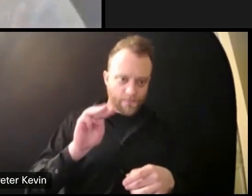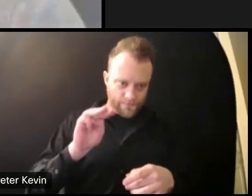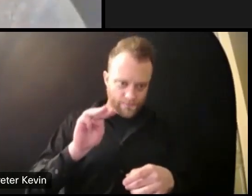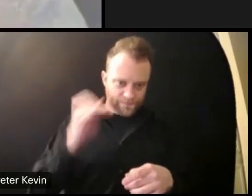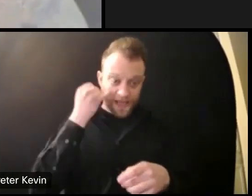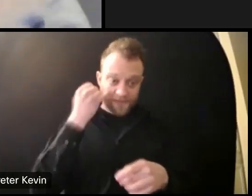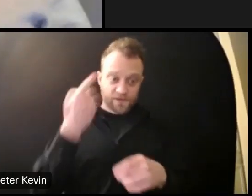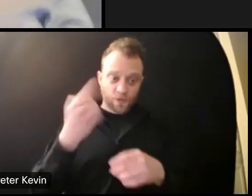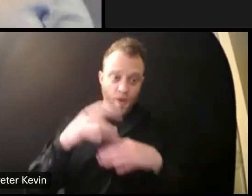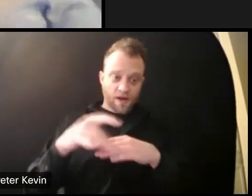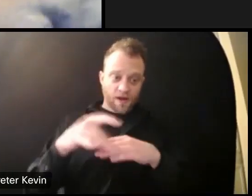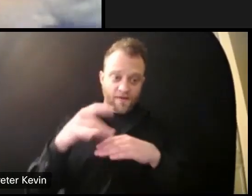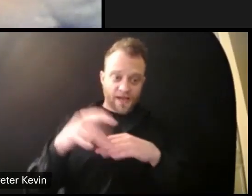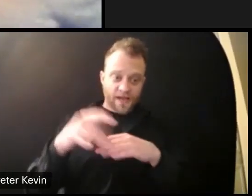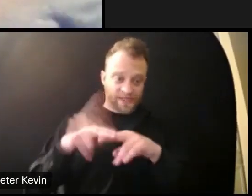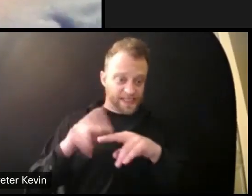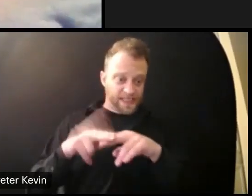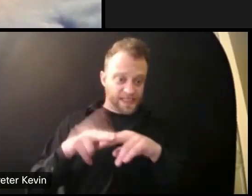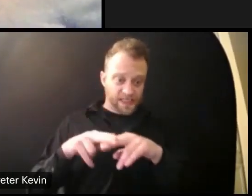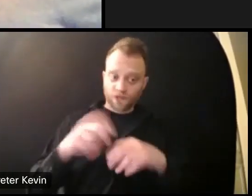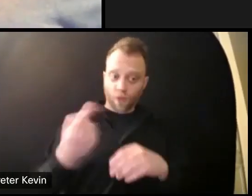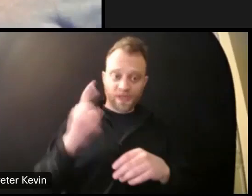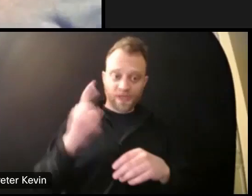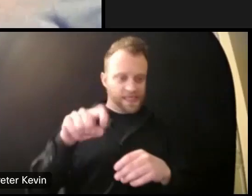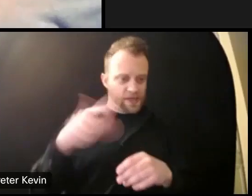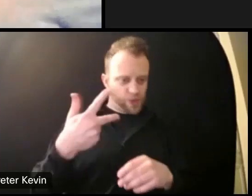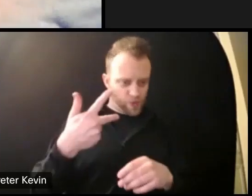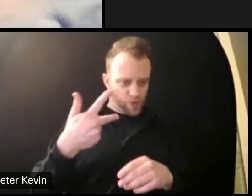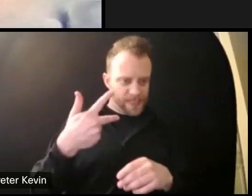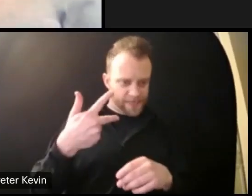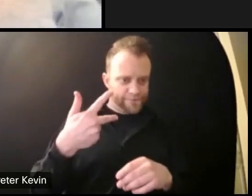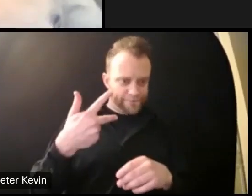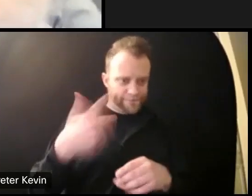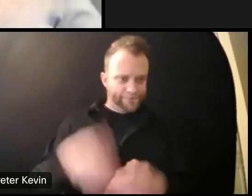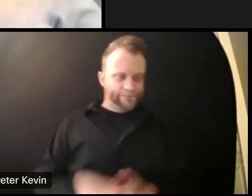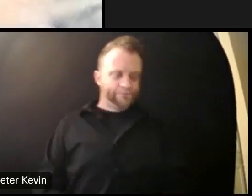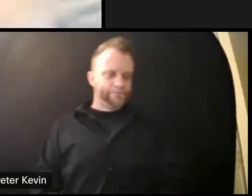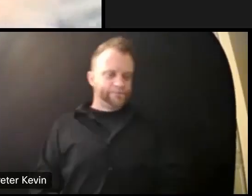thanks that's great. And all the financial things, since we're a continuing Commission, I assume none